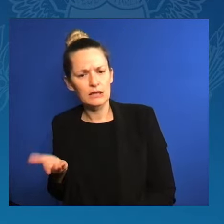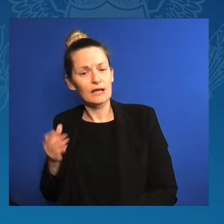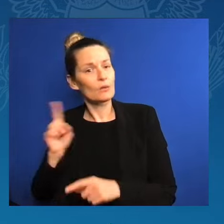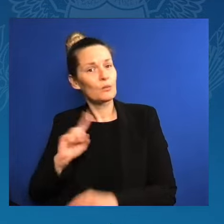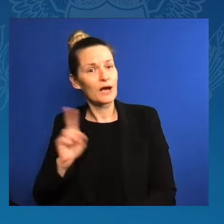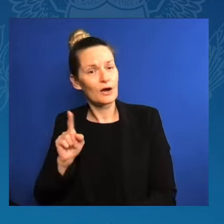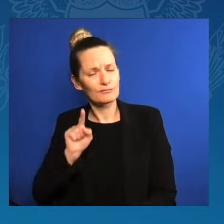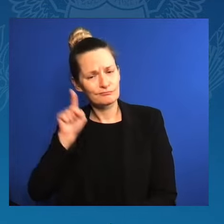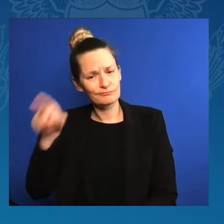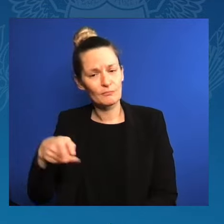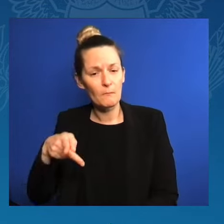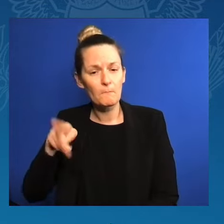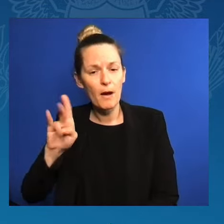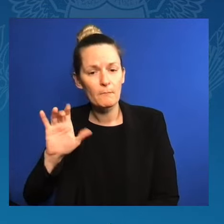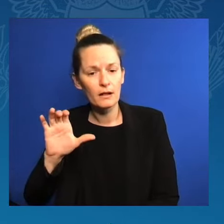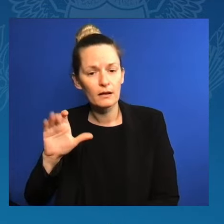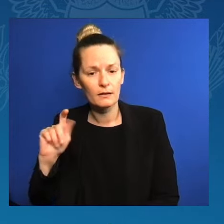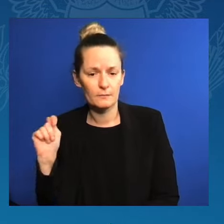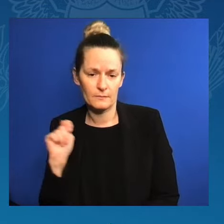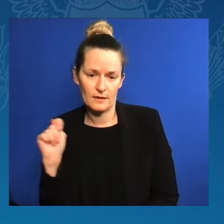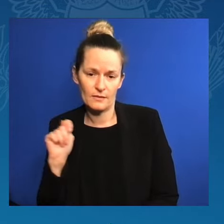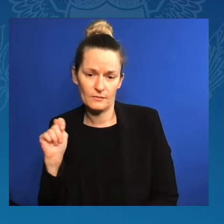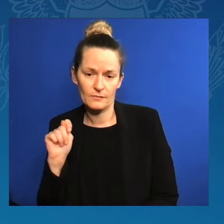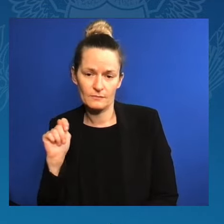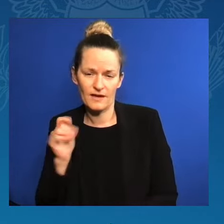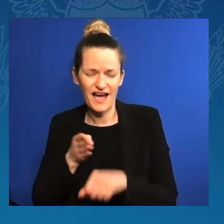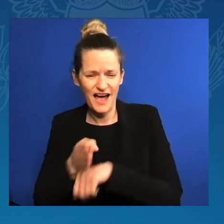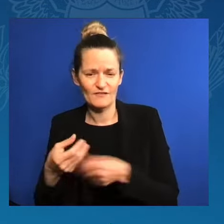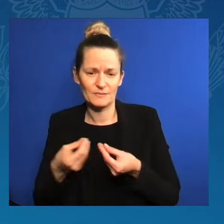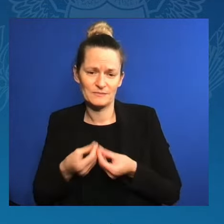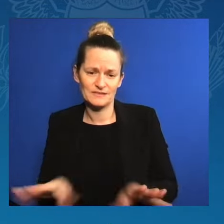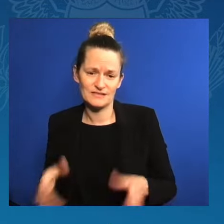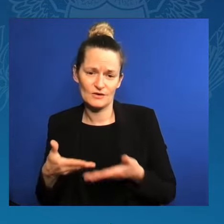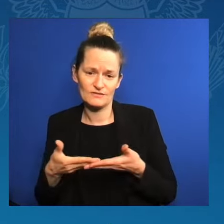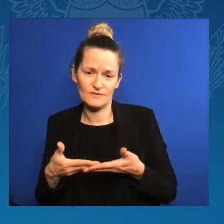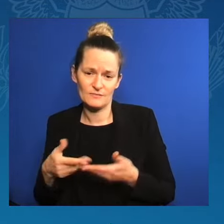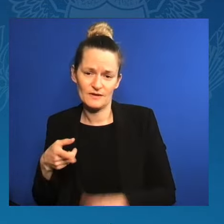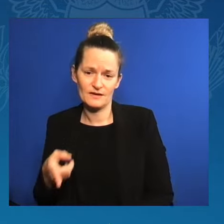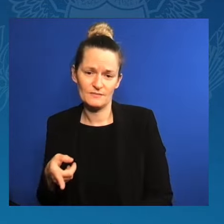I know these stories are so hard to hear, so difficult to tell.